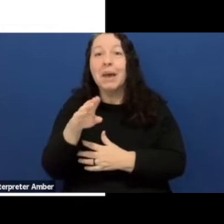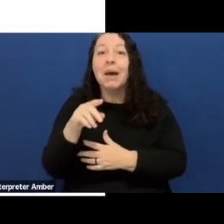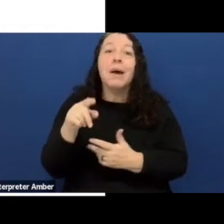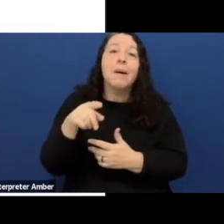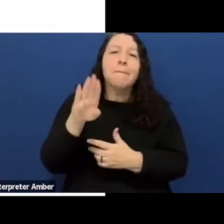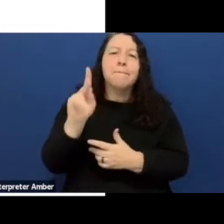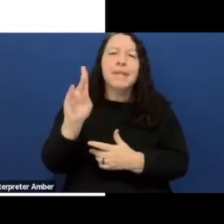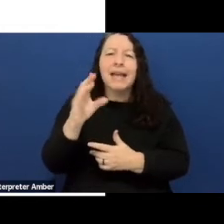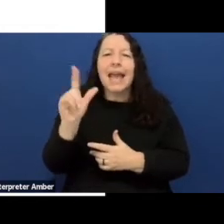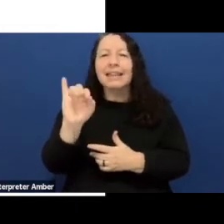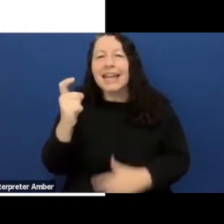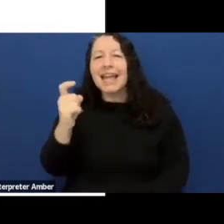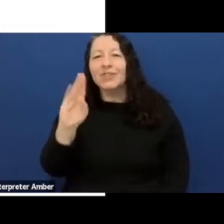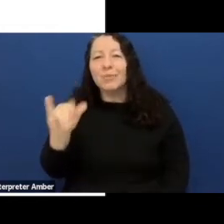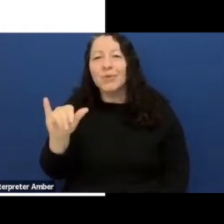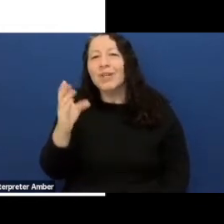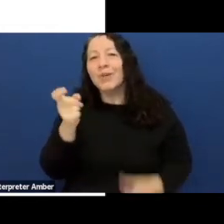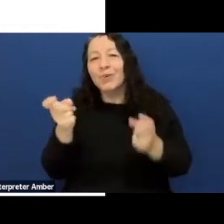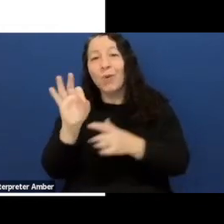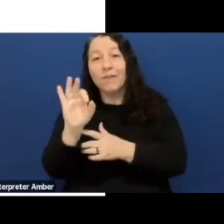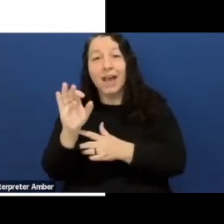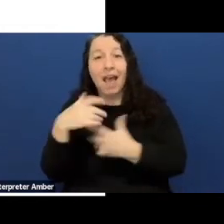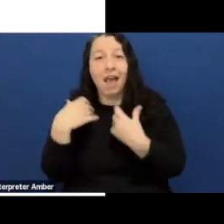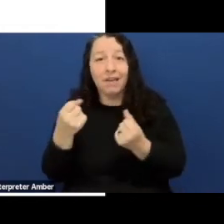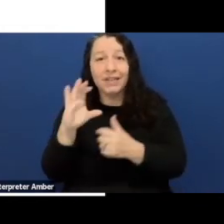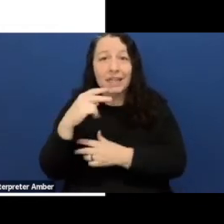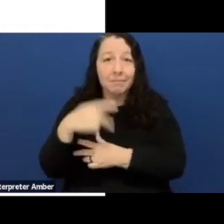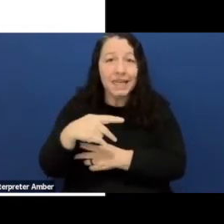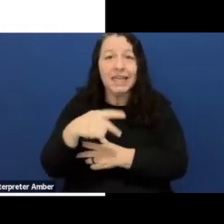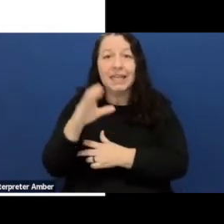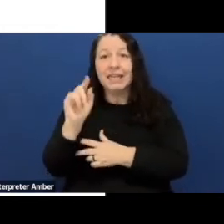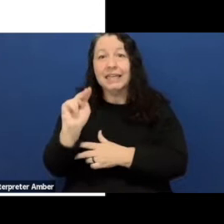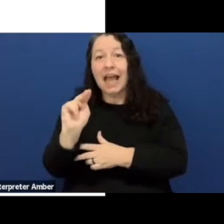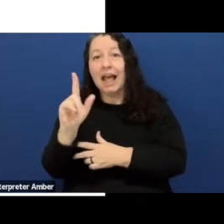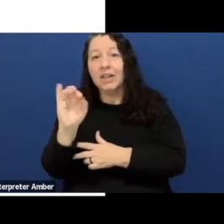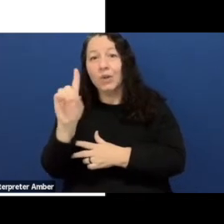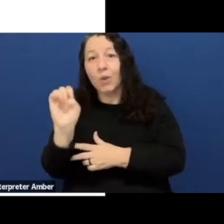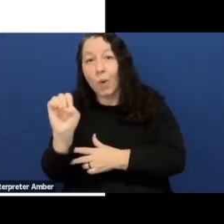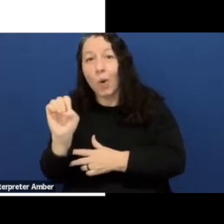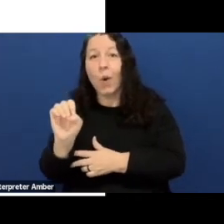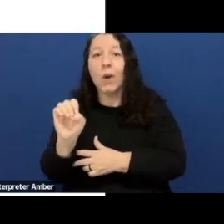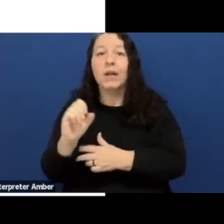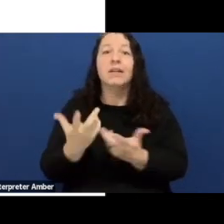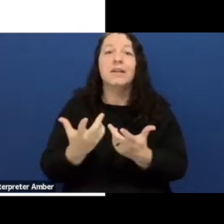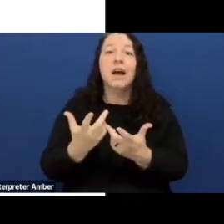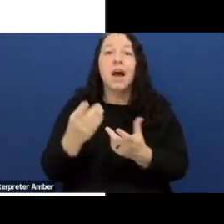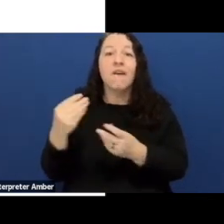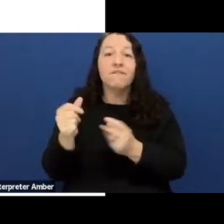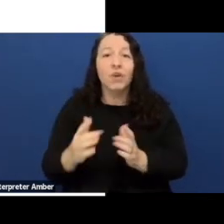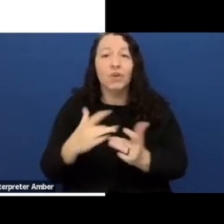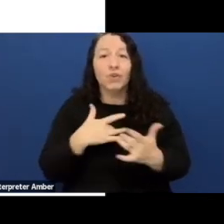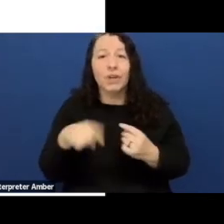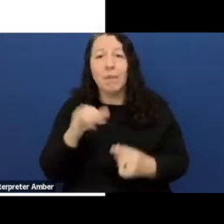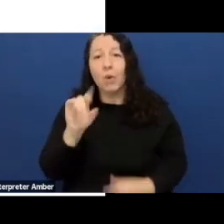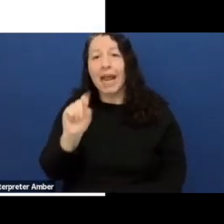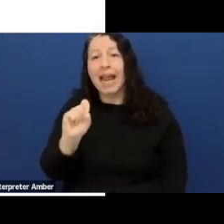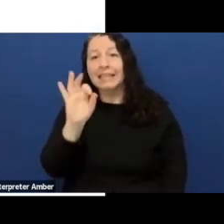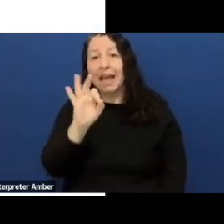New York, ACT UP Philadelphia, Black and Latinx Community Control of Health, CNP, Callen Lorde,